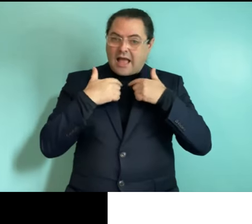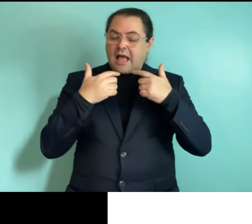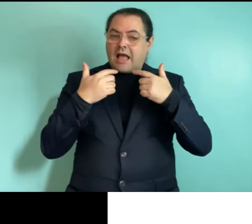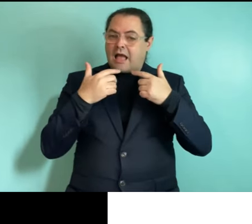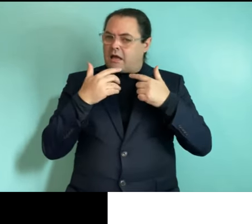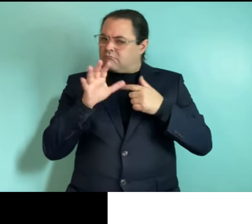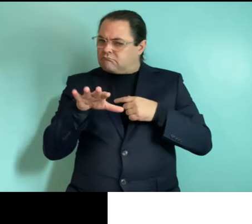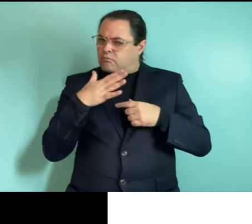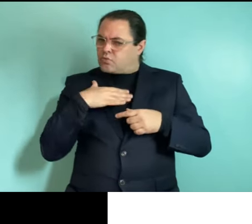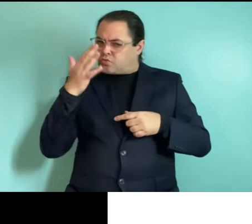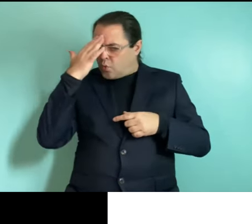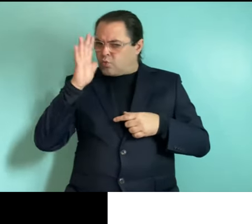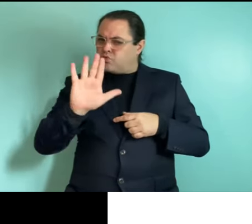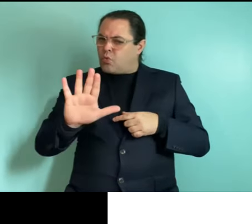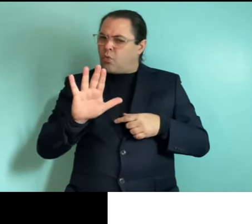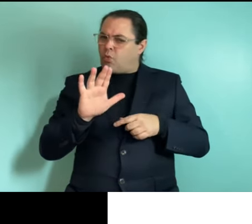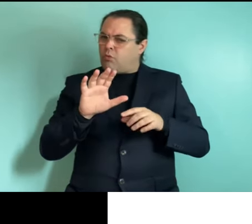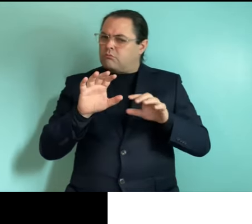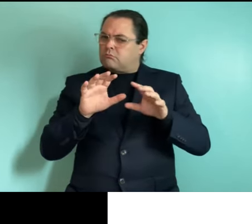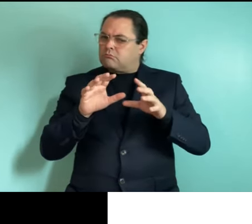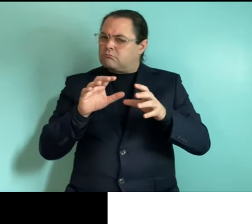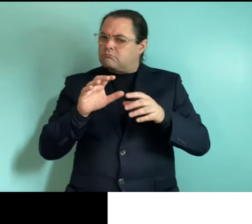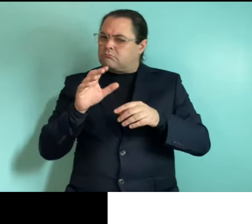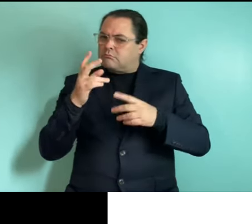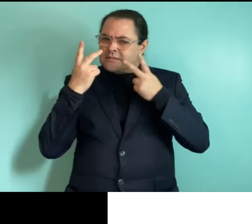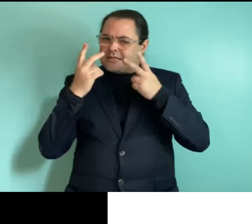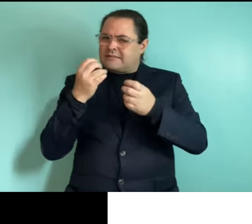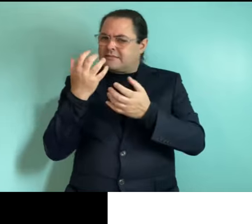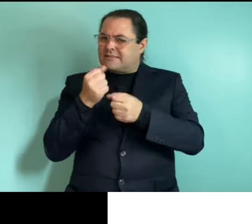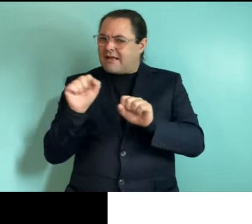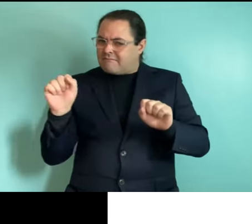and more generally, the role of international NGOs in supporting NB DNS.